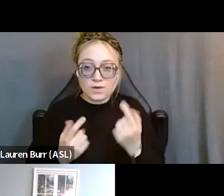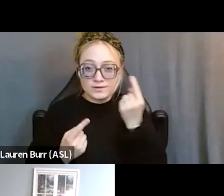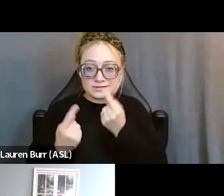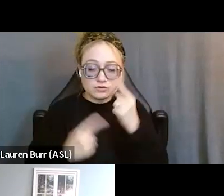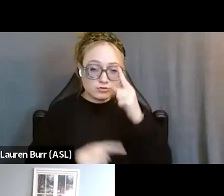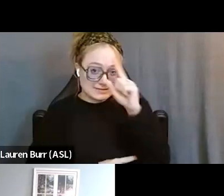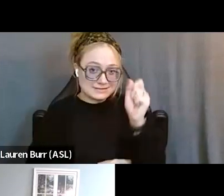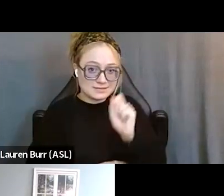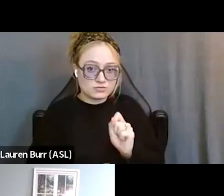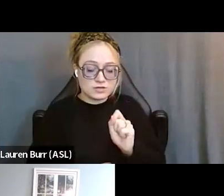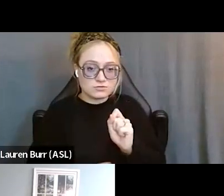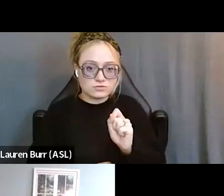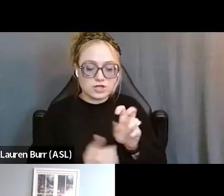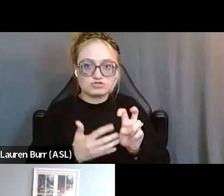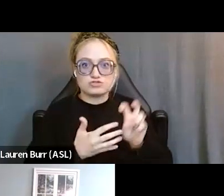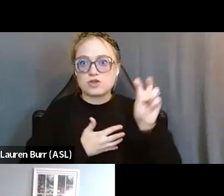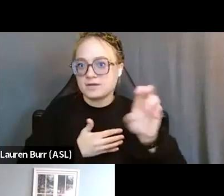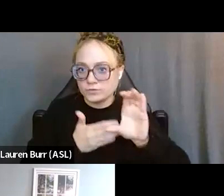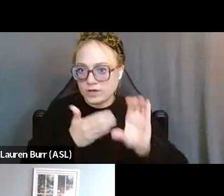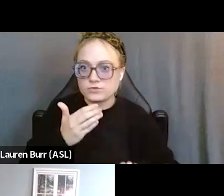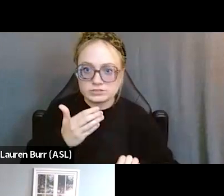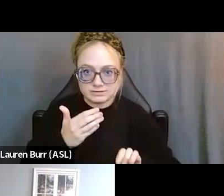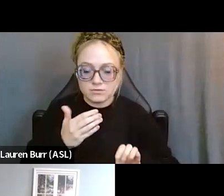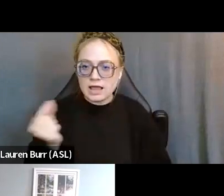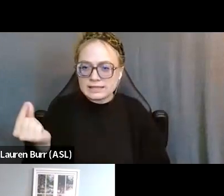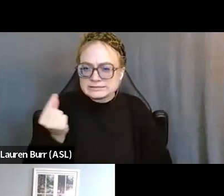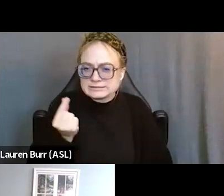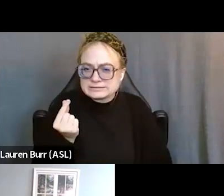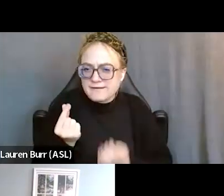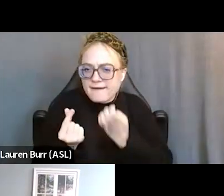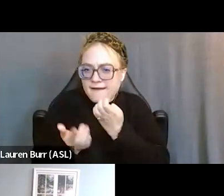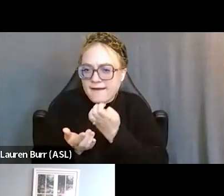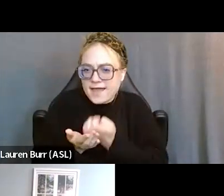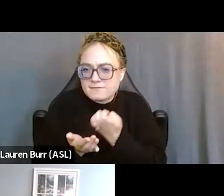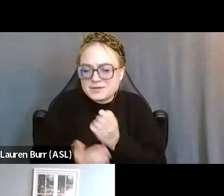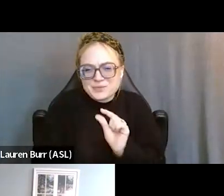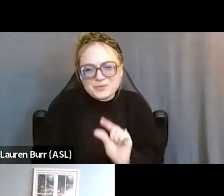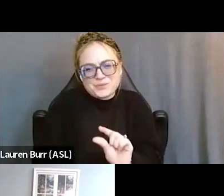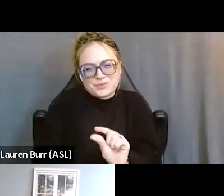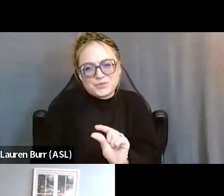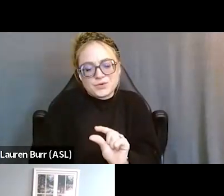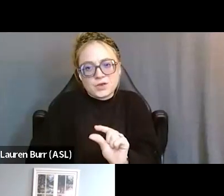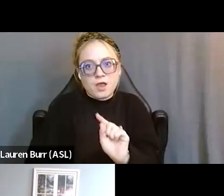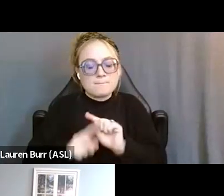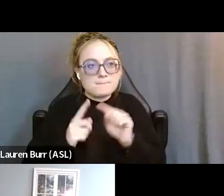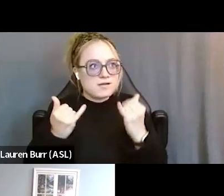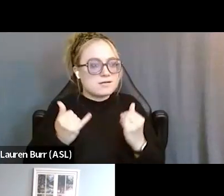to conclusions, right? So it's taking just a little piece of evidence and then, you know, instead of going through all the steps